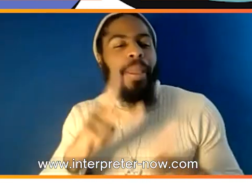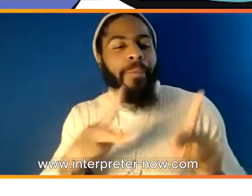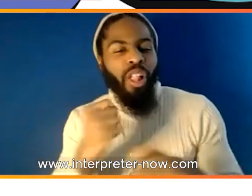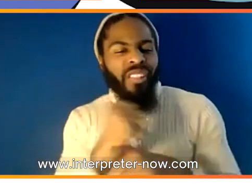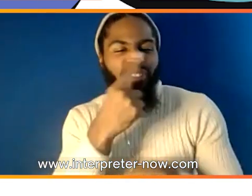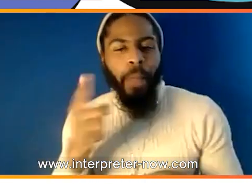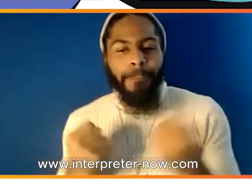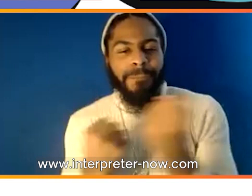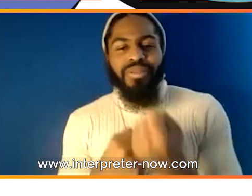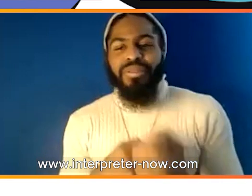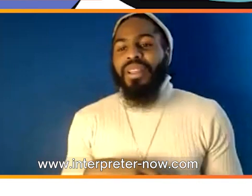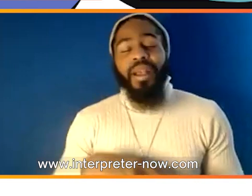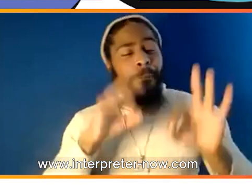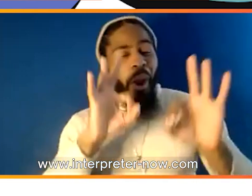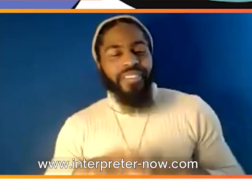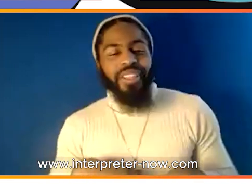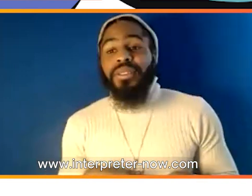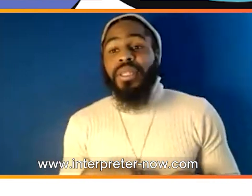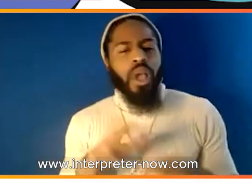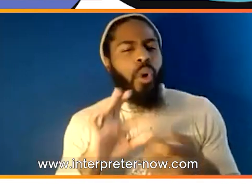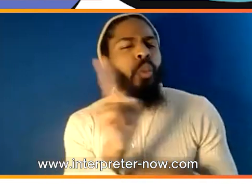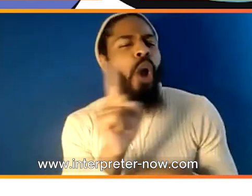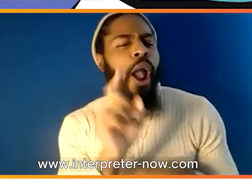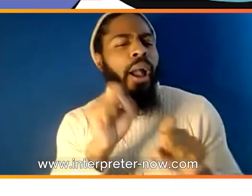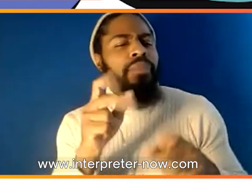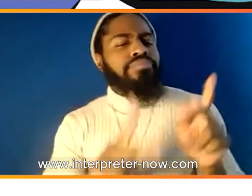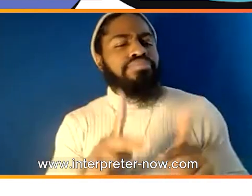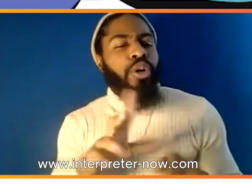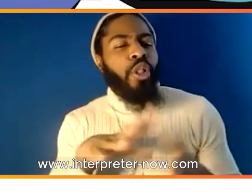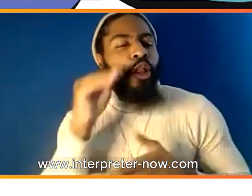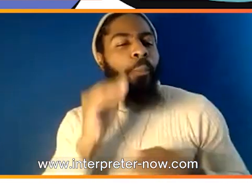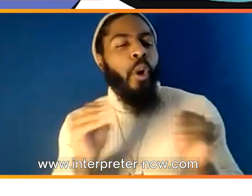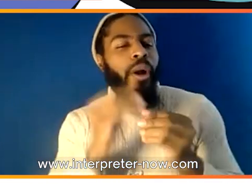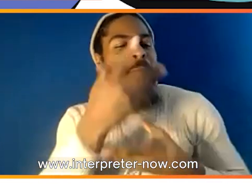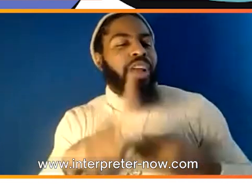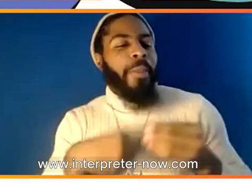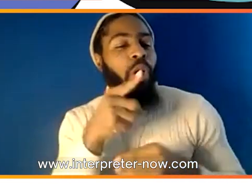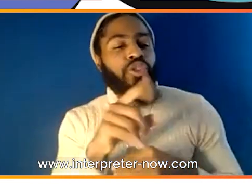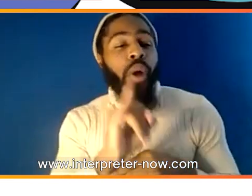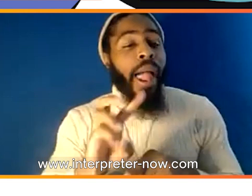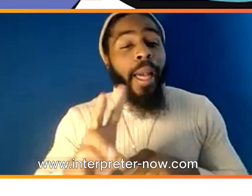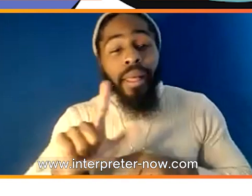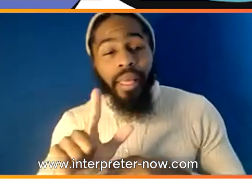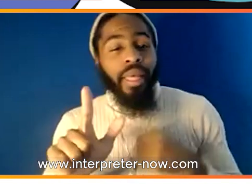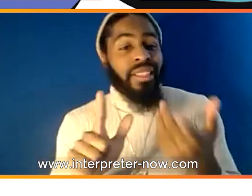Fantastic. Brian, where can people learn more about you or the IWL Program? Is